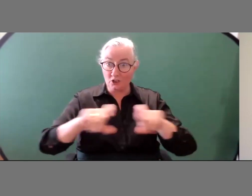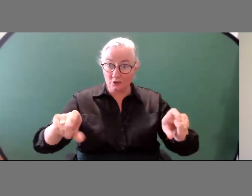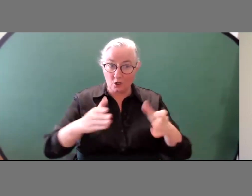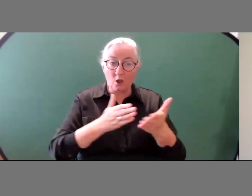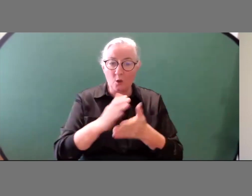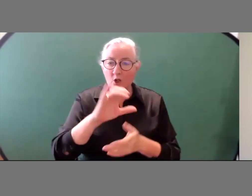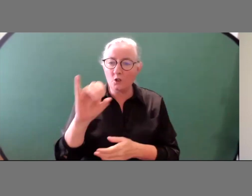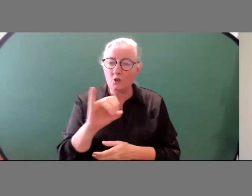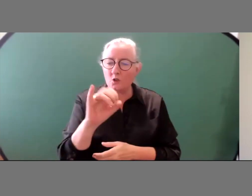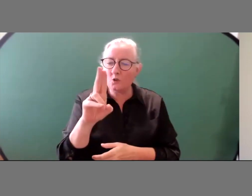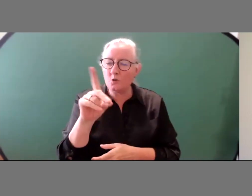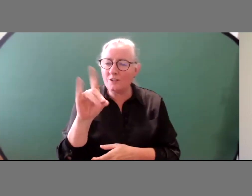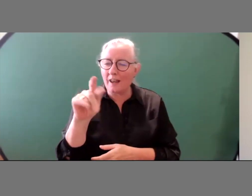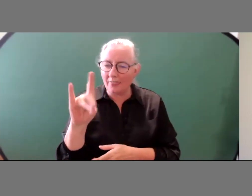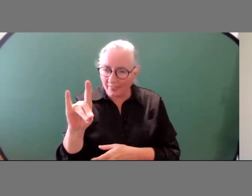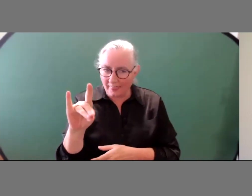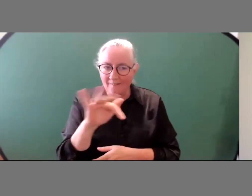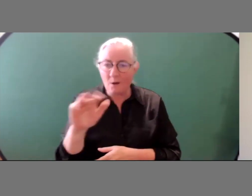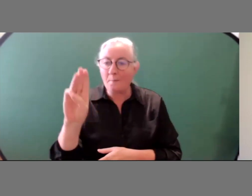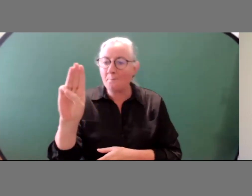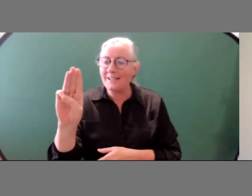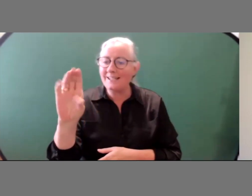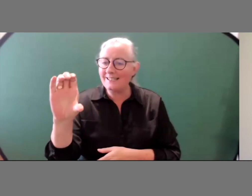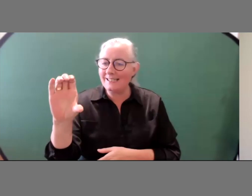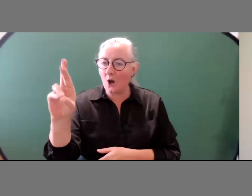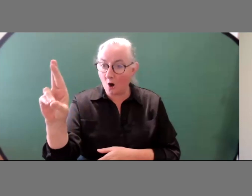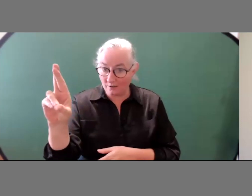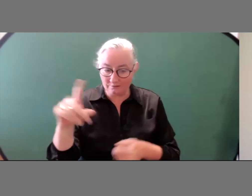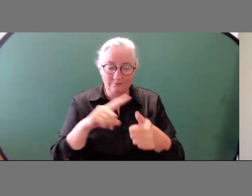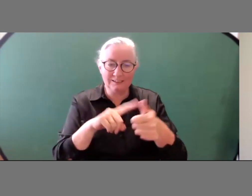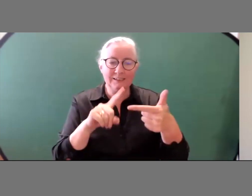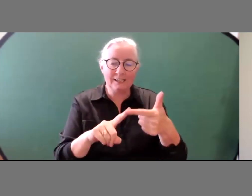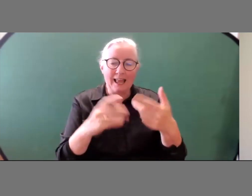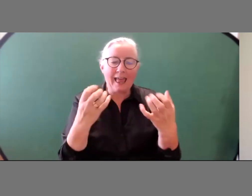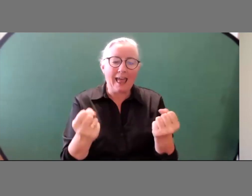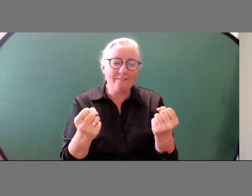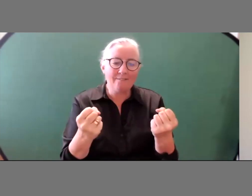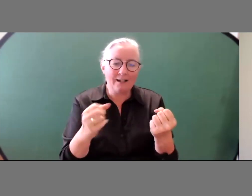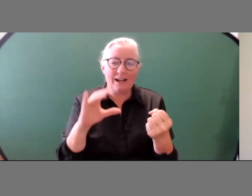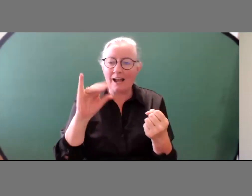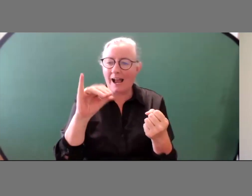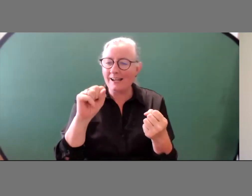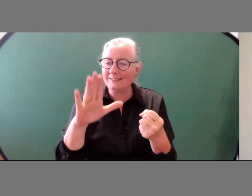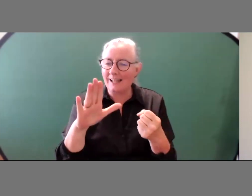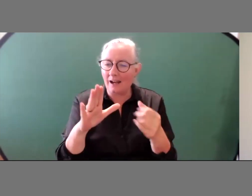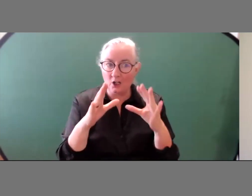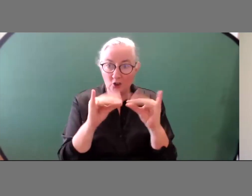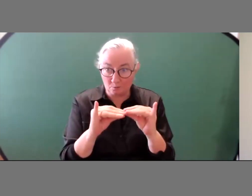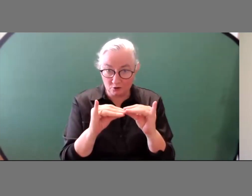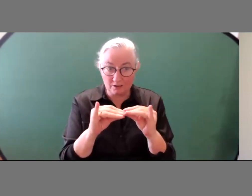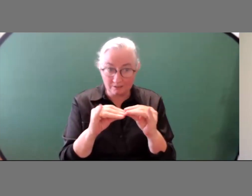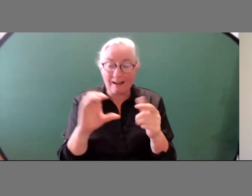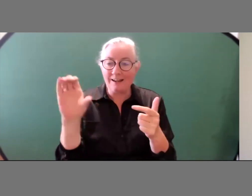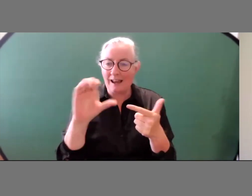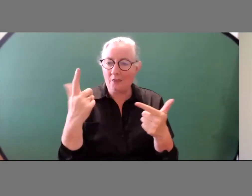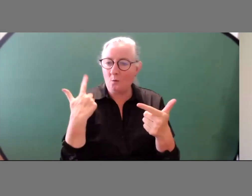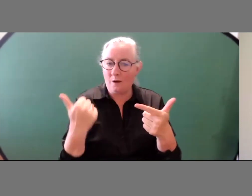Meleady from PCR. We're joined by Irish Sign Language interpreter Catherine White and to